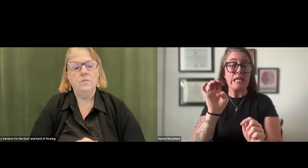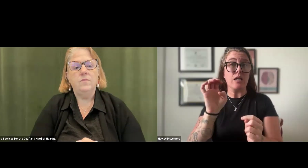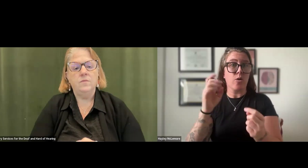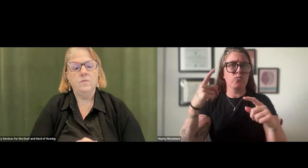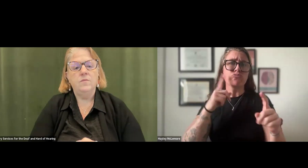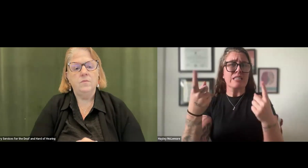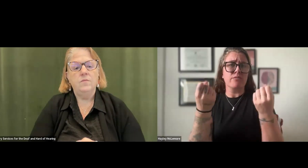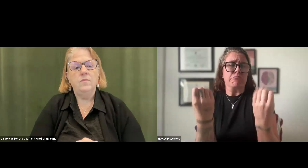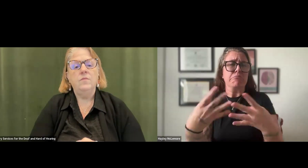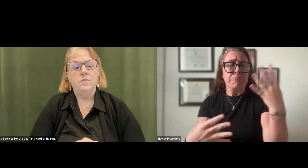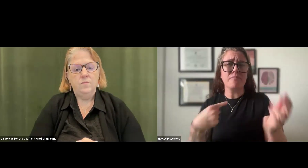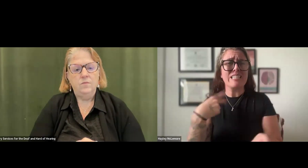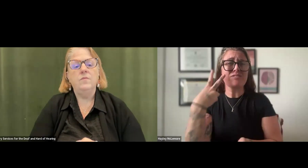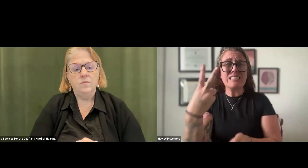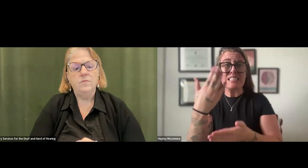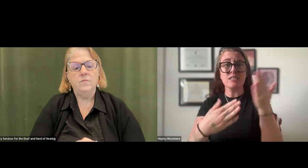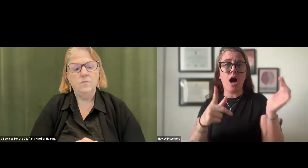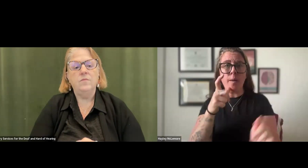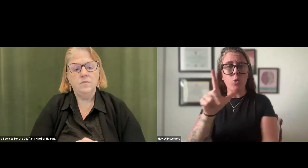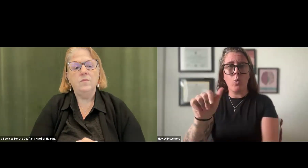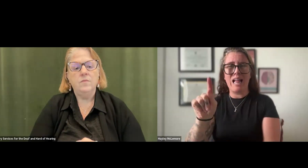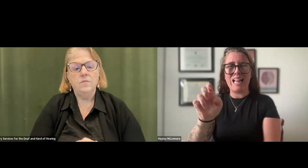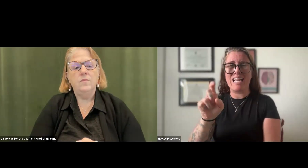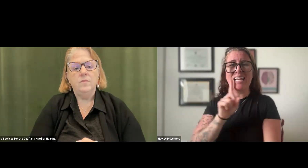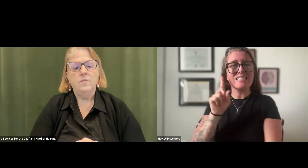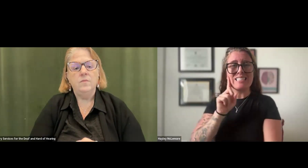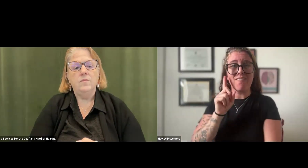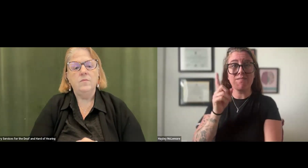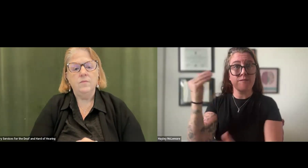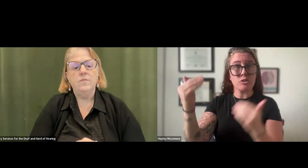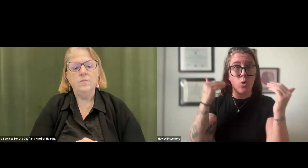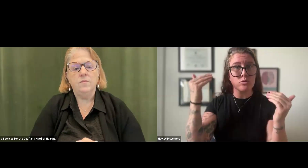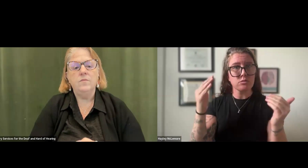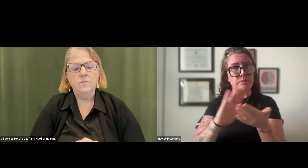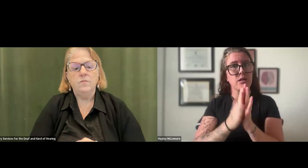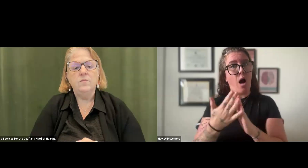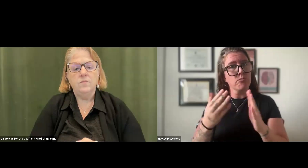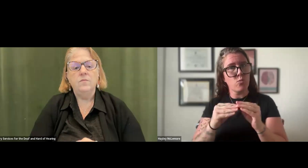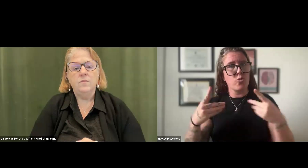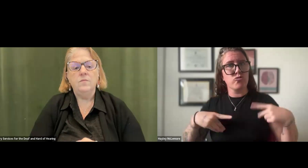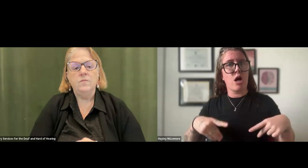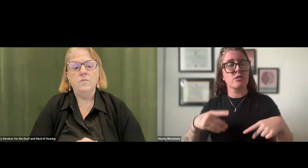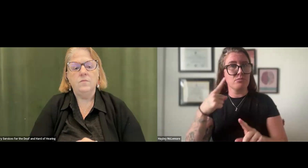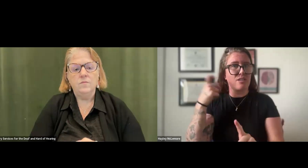depression, whether it be genetic, environmental, there's many different reasons. We've seen folks who are late deafened adults